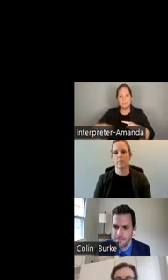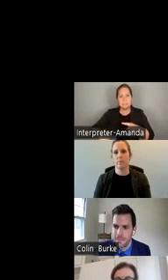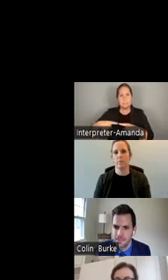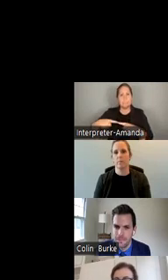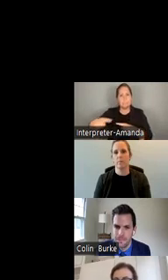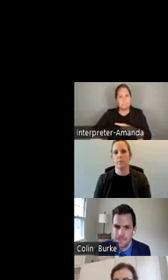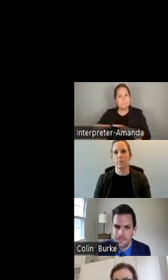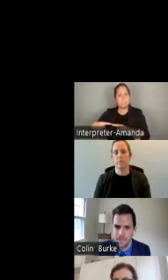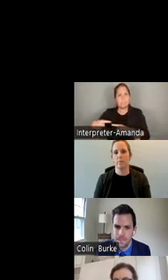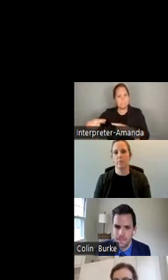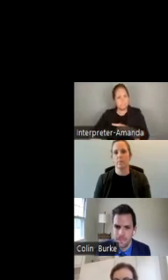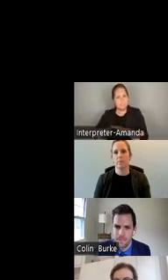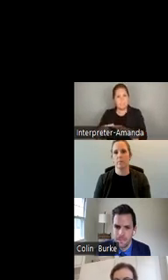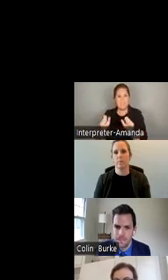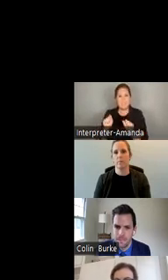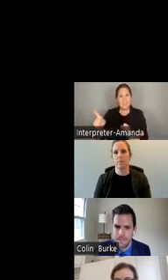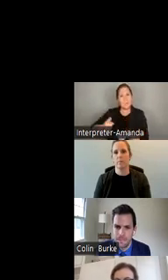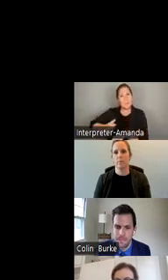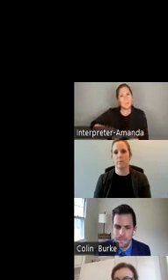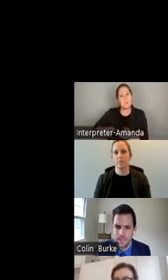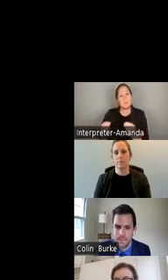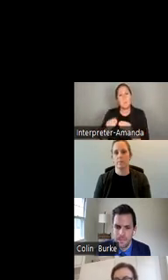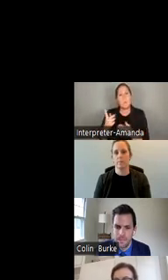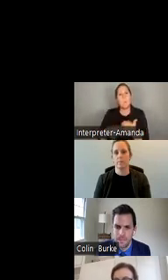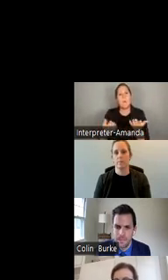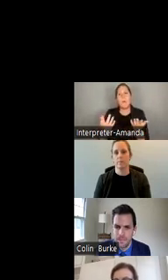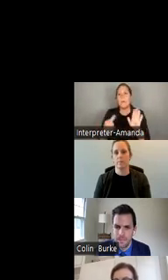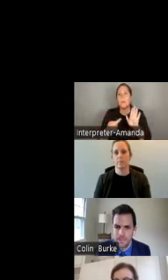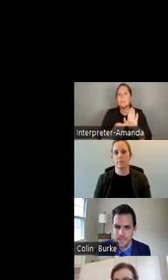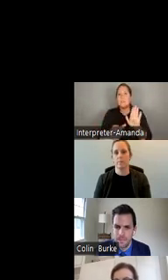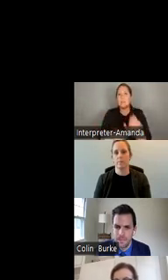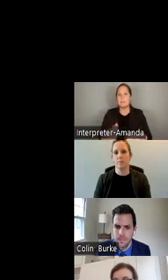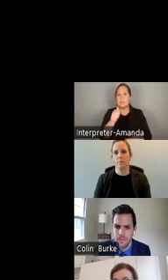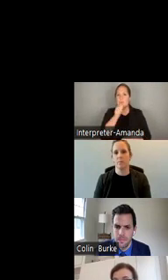um can you speak to some of the you know maybe examples of resilience because what's notable